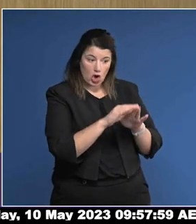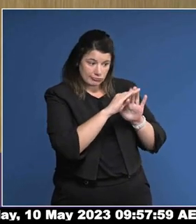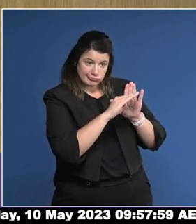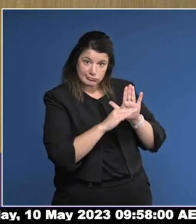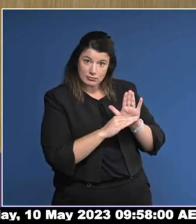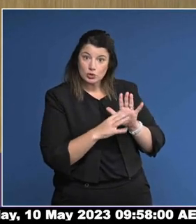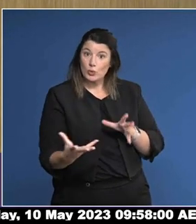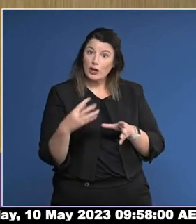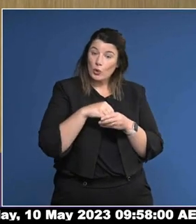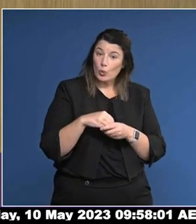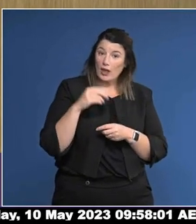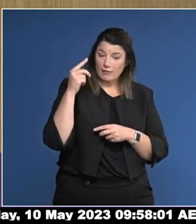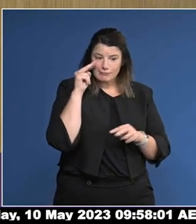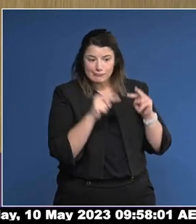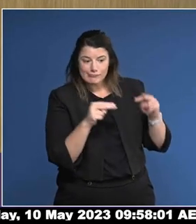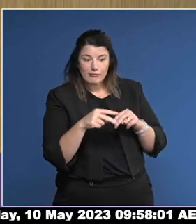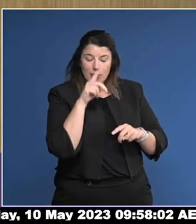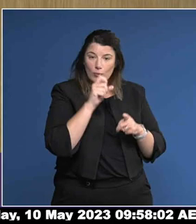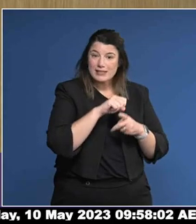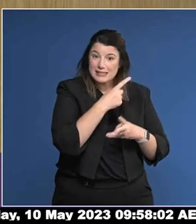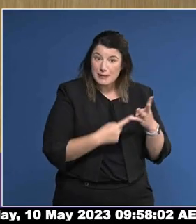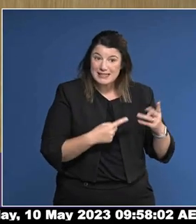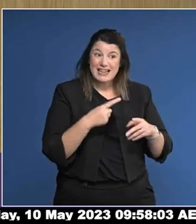with disability and, in particular, children and young people with disability?